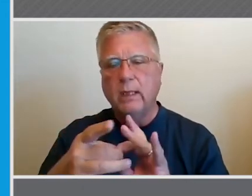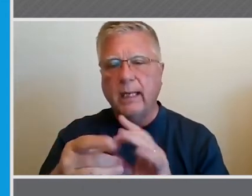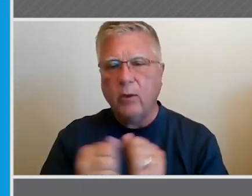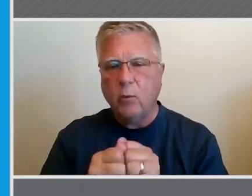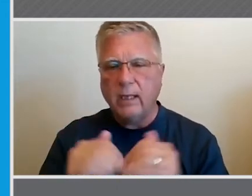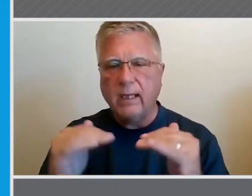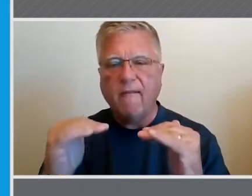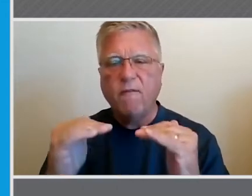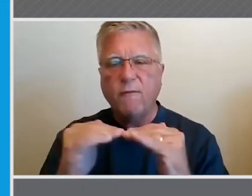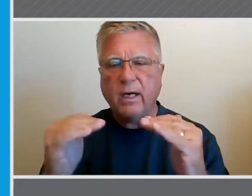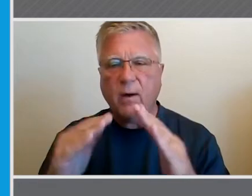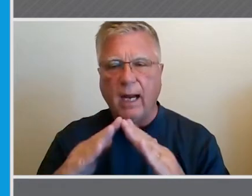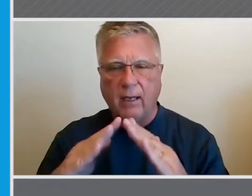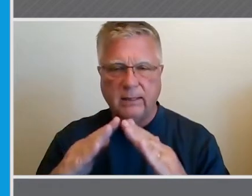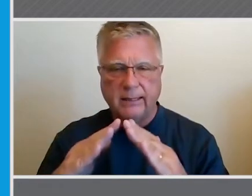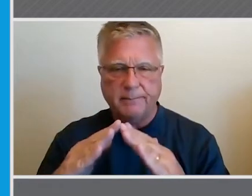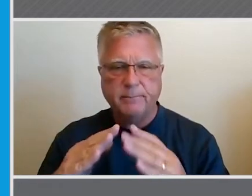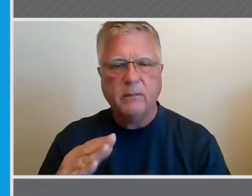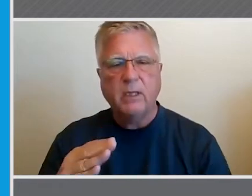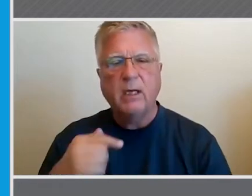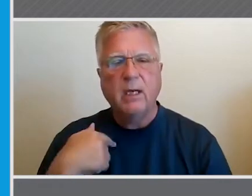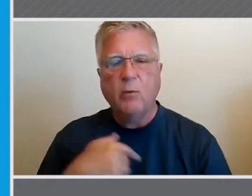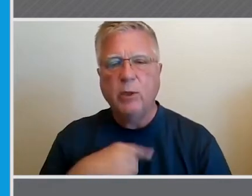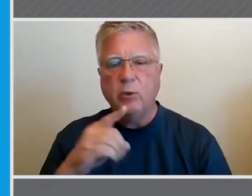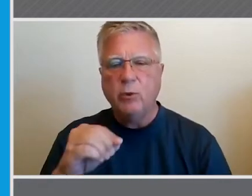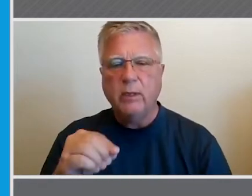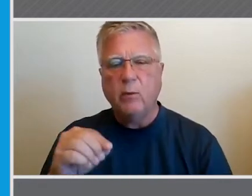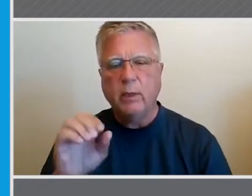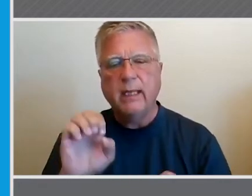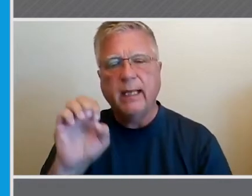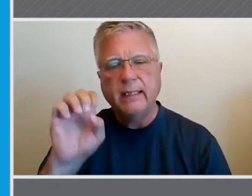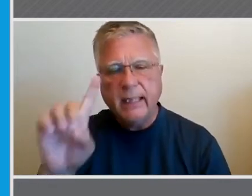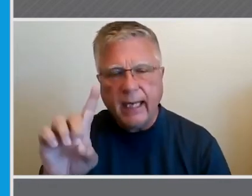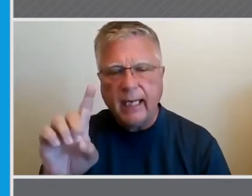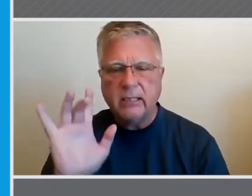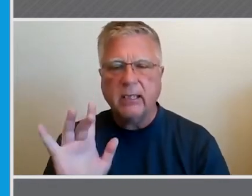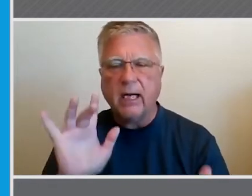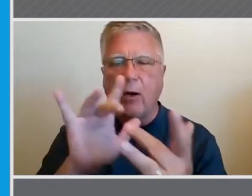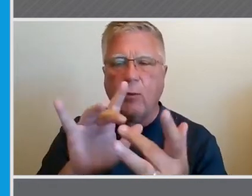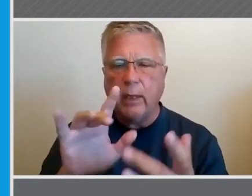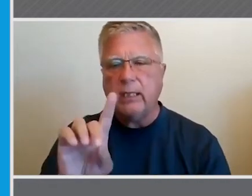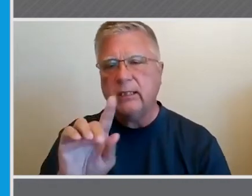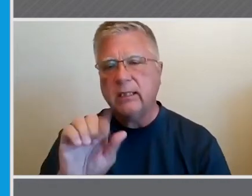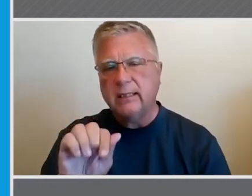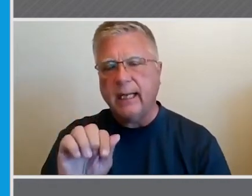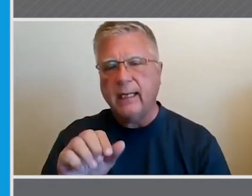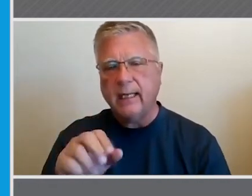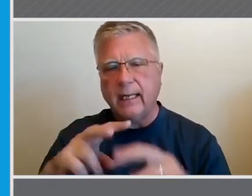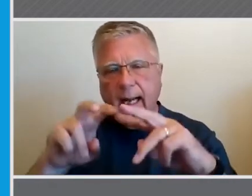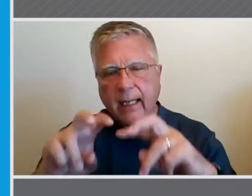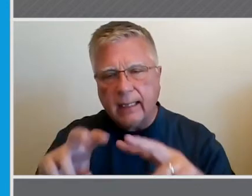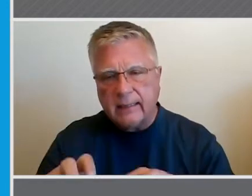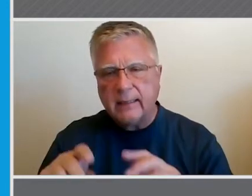So we do this, and education and outreach and data analysis policy development and enforcement